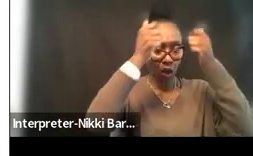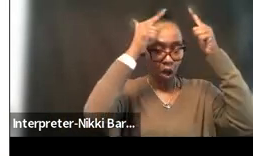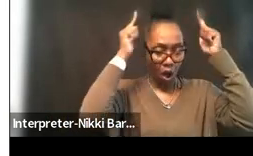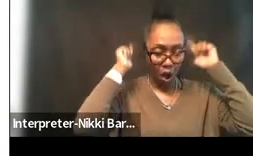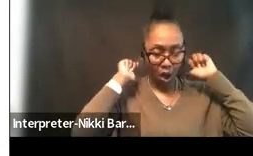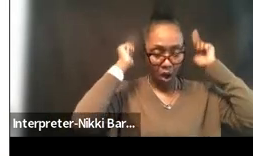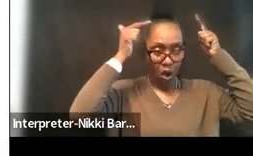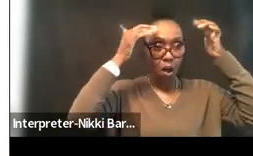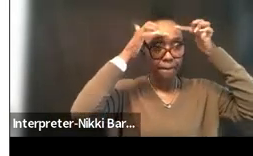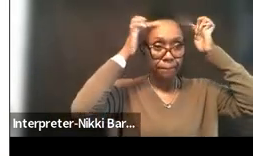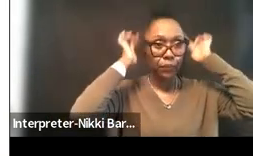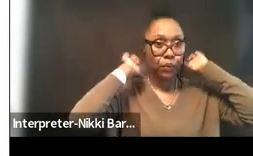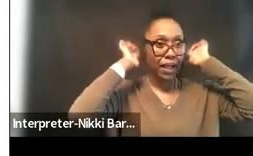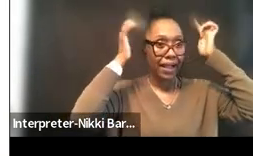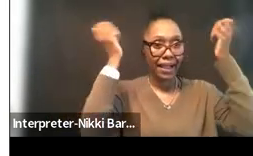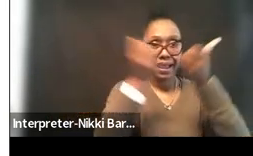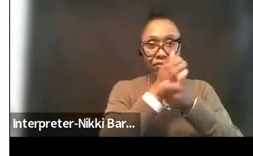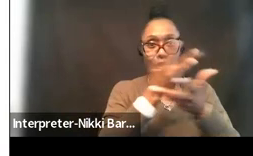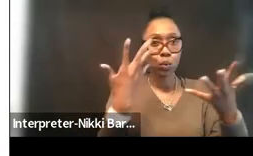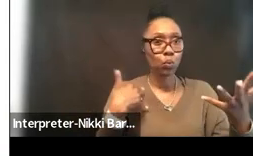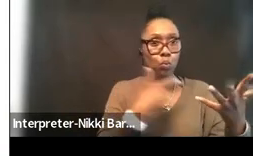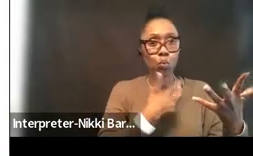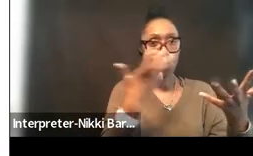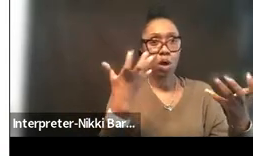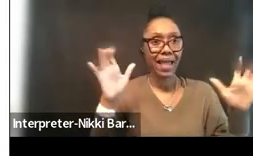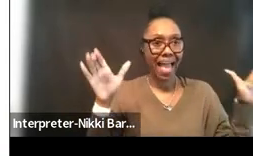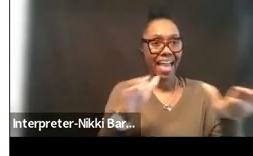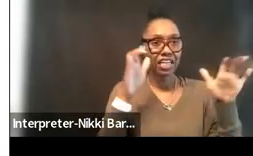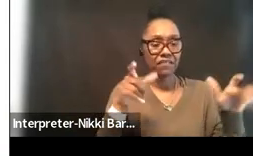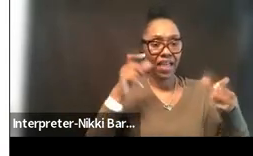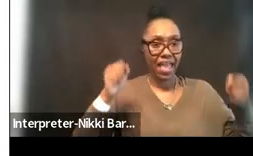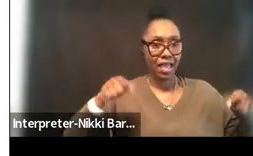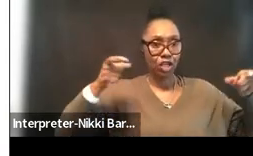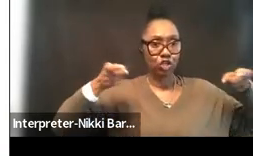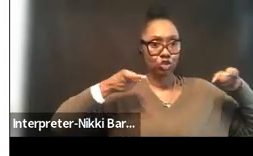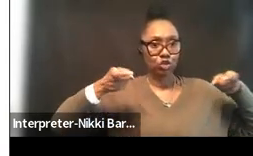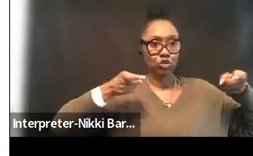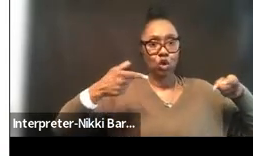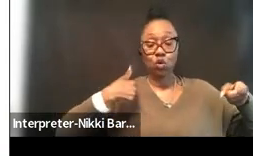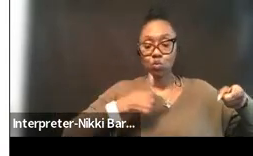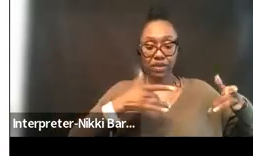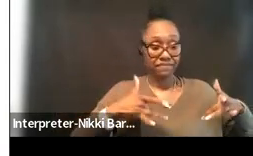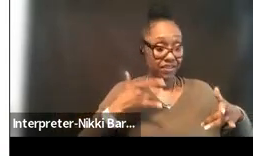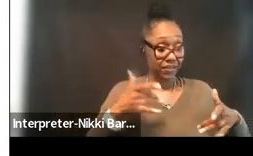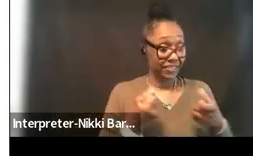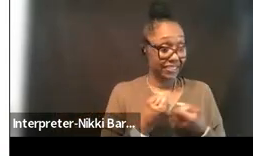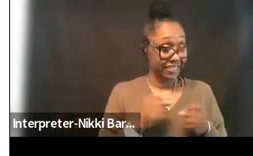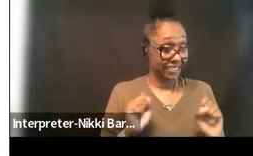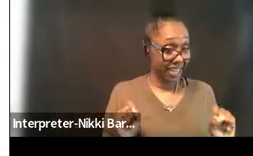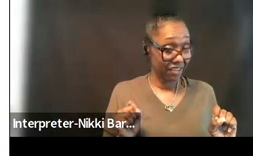It is what we want activated and in control because that is when we are feeling safe. That is when we can use our higher level of thinking.